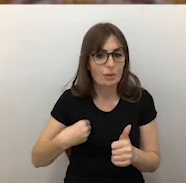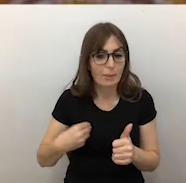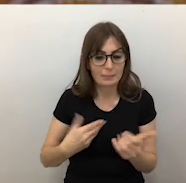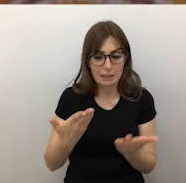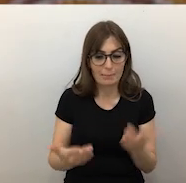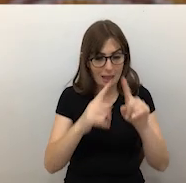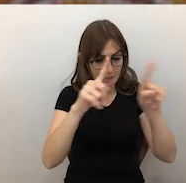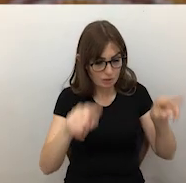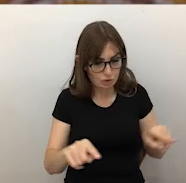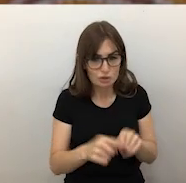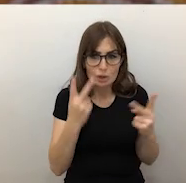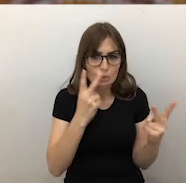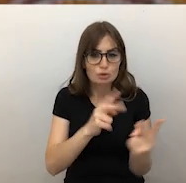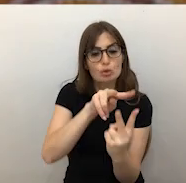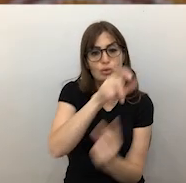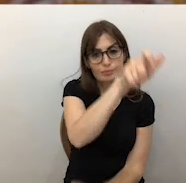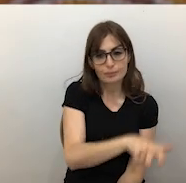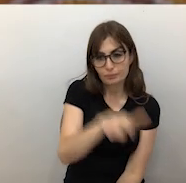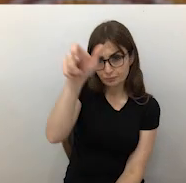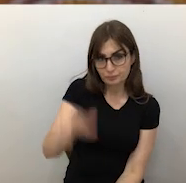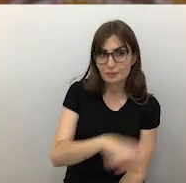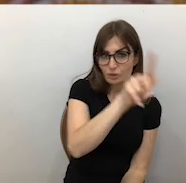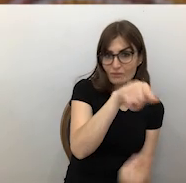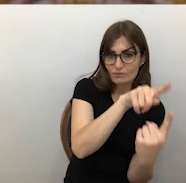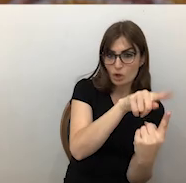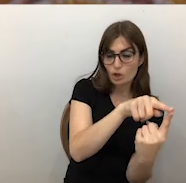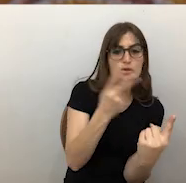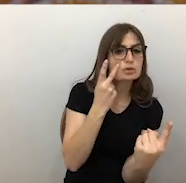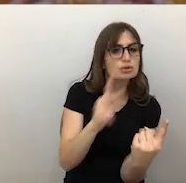Creative Arts Limited's balance sheet shows two columns.